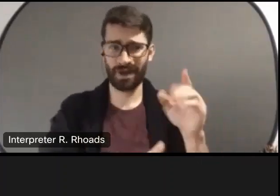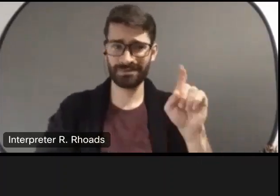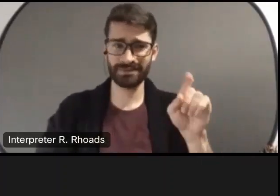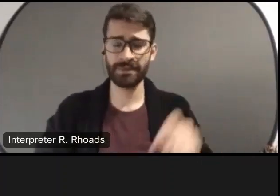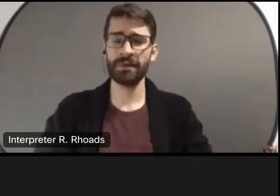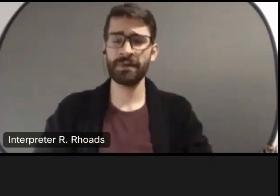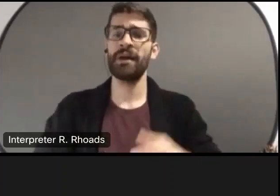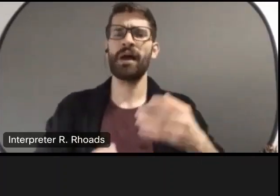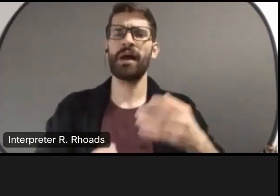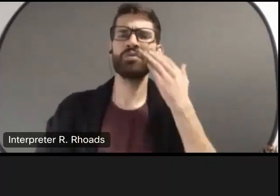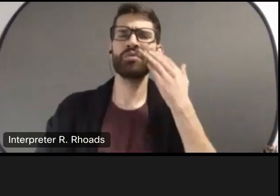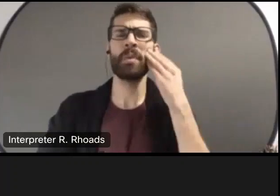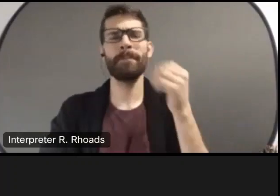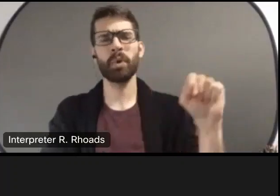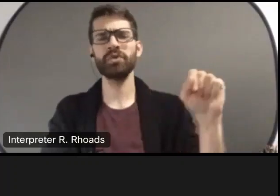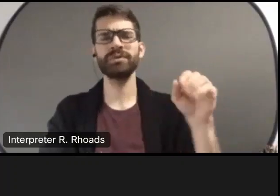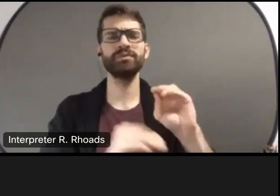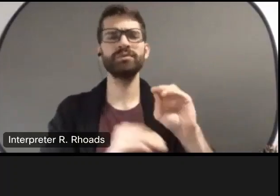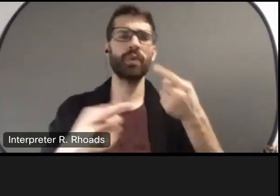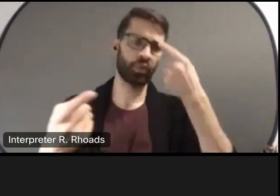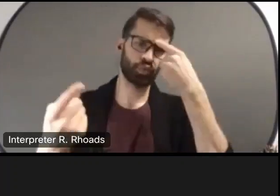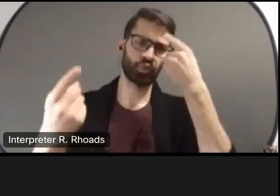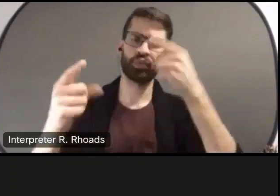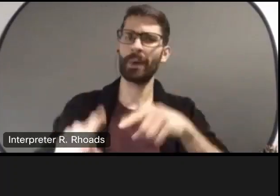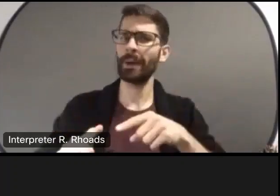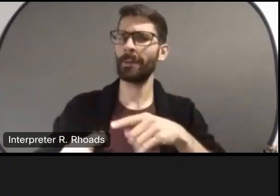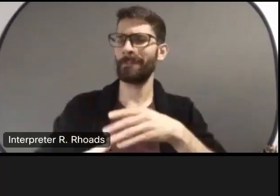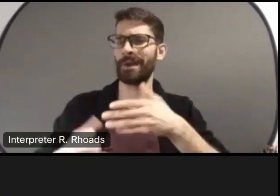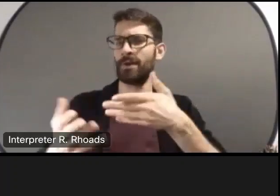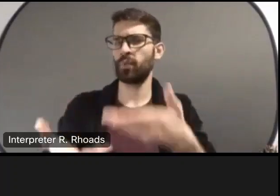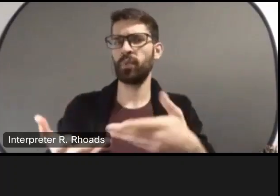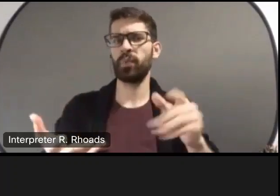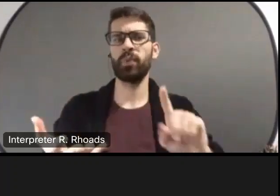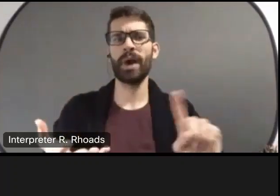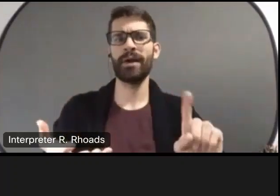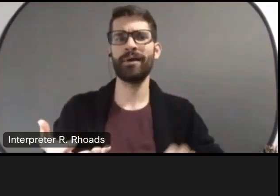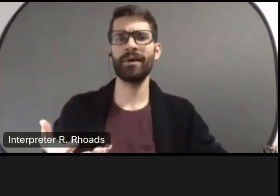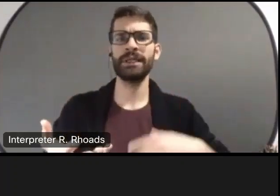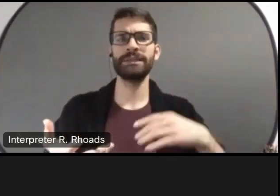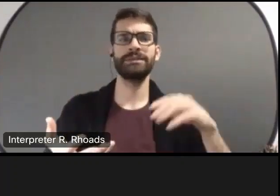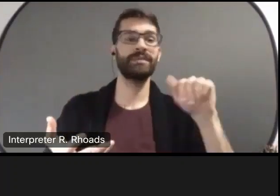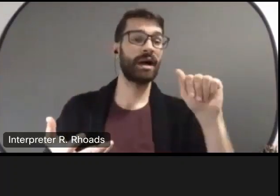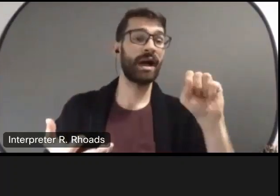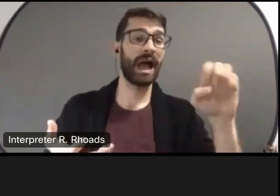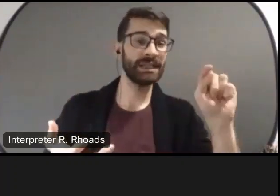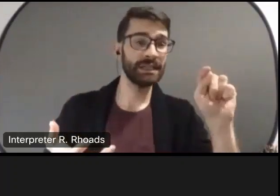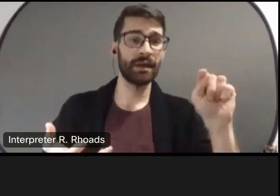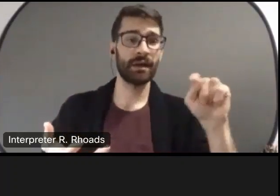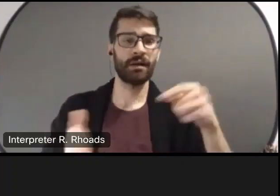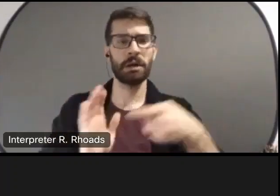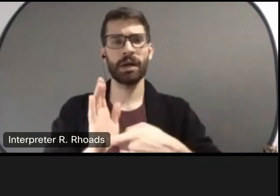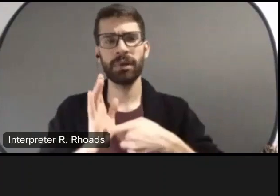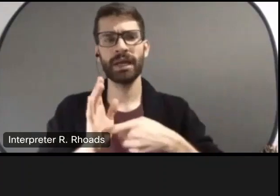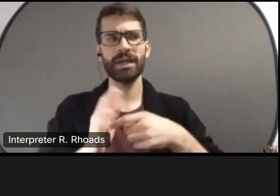so there's no agreement in place and it's not an asset, an obligation, it's